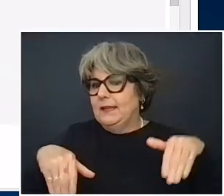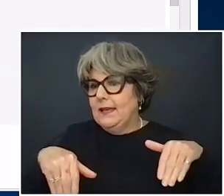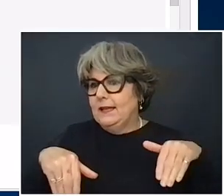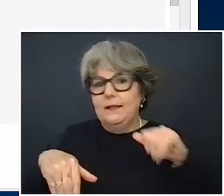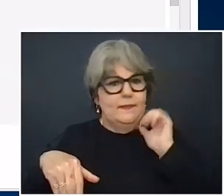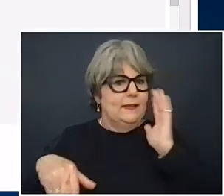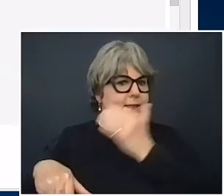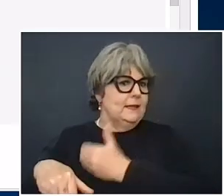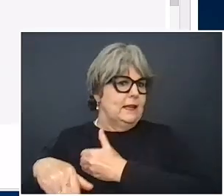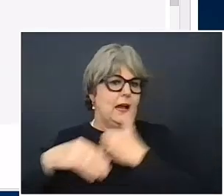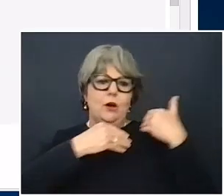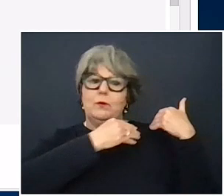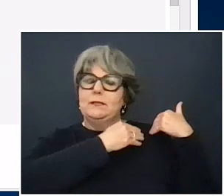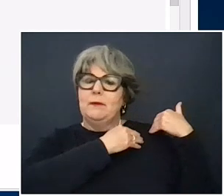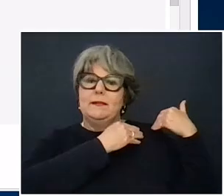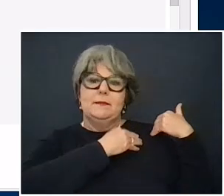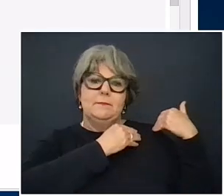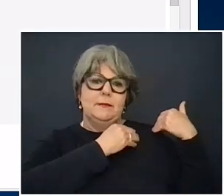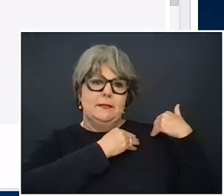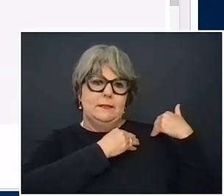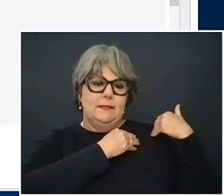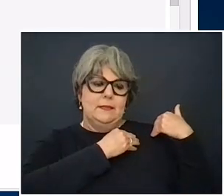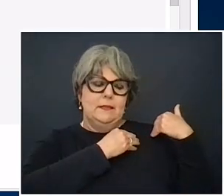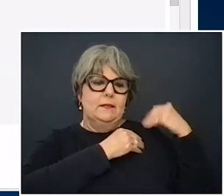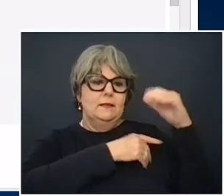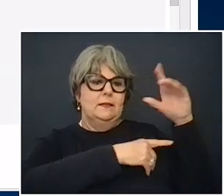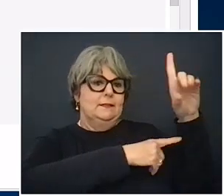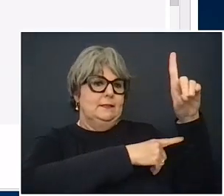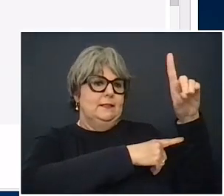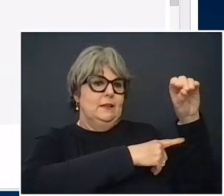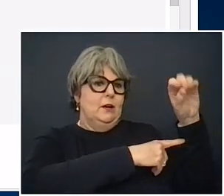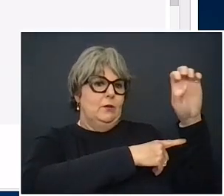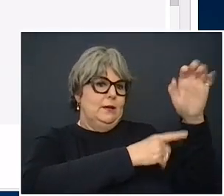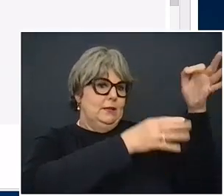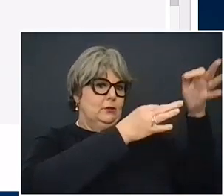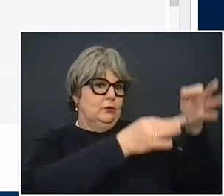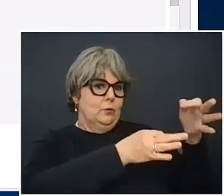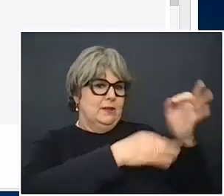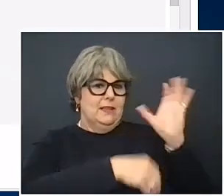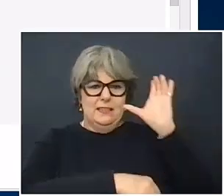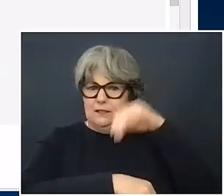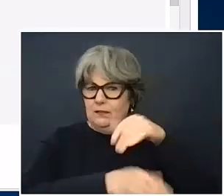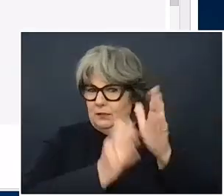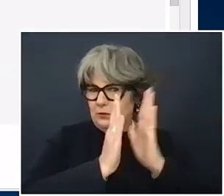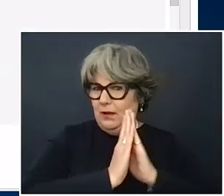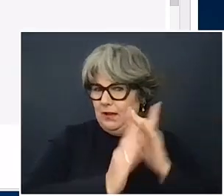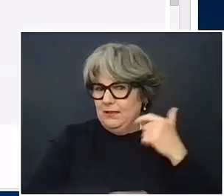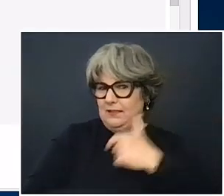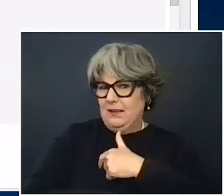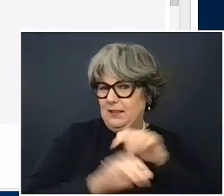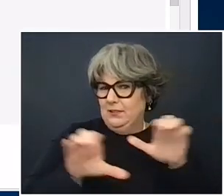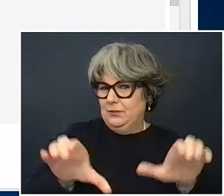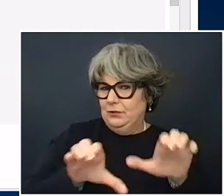I believe education wants to make that determination. So it's an odd thing to ask us to do. You know, we're- there's the